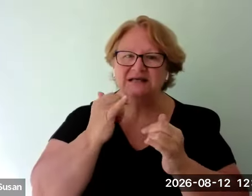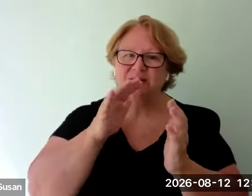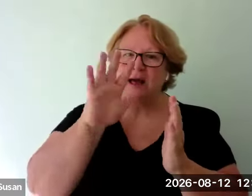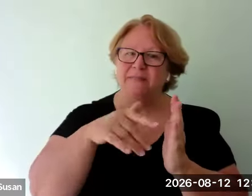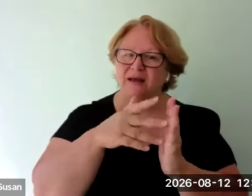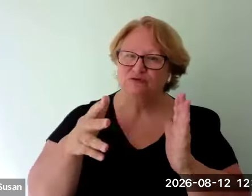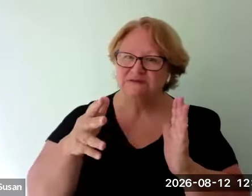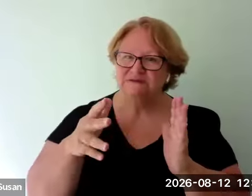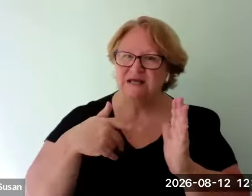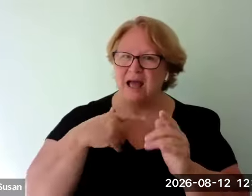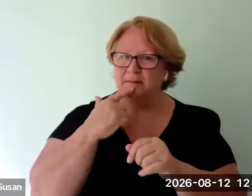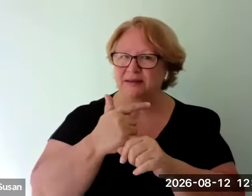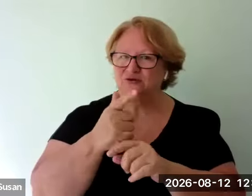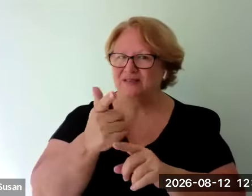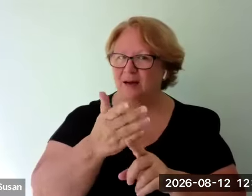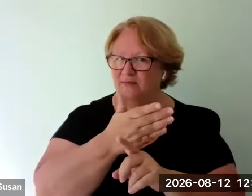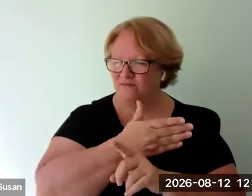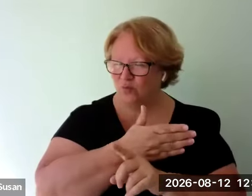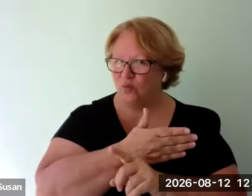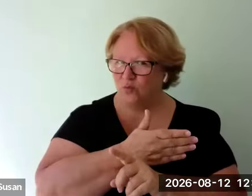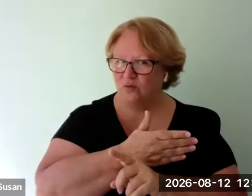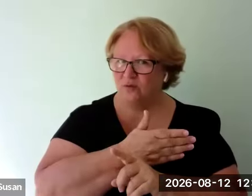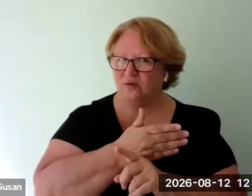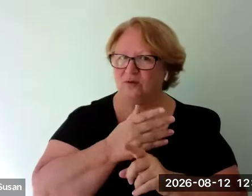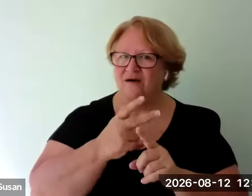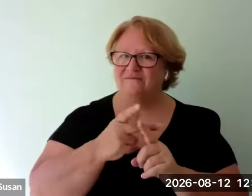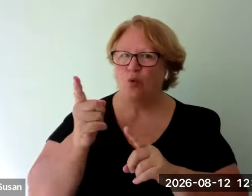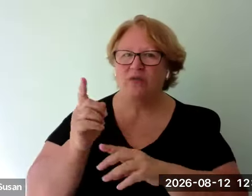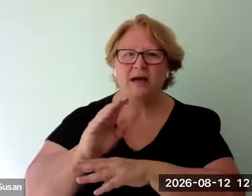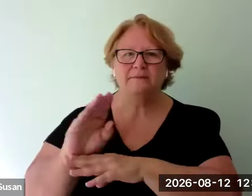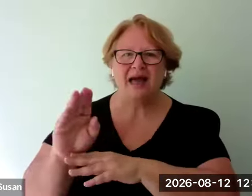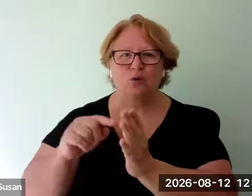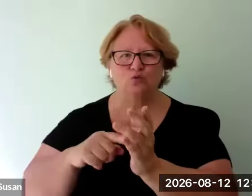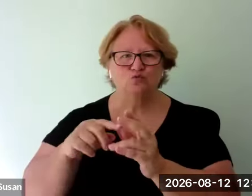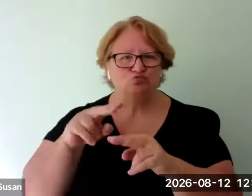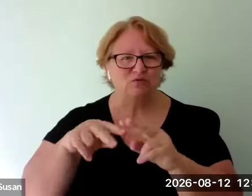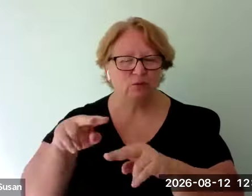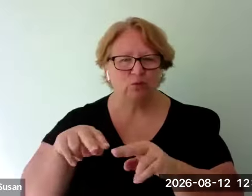there is also, as I have mentioned before, there is the